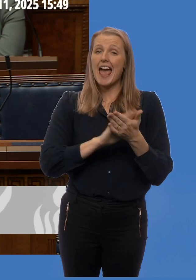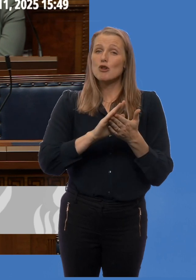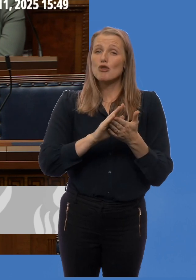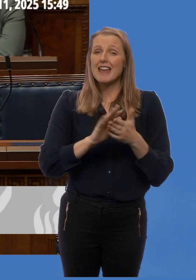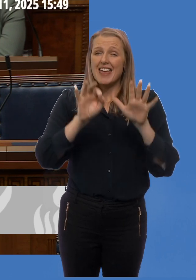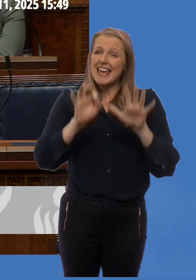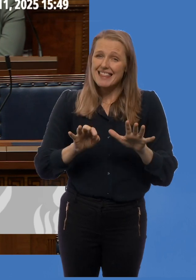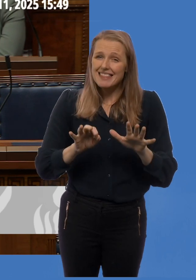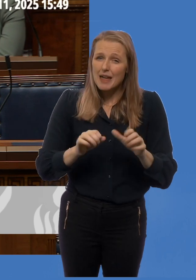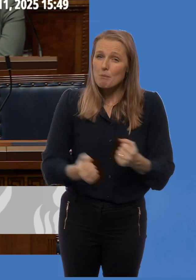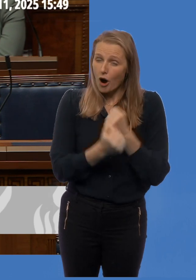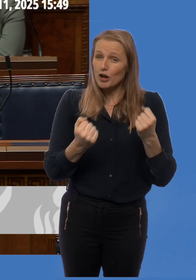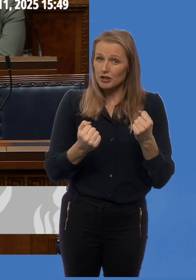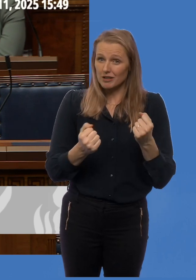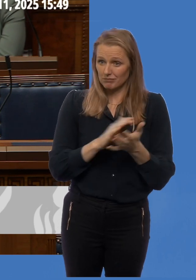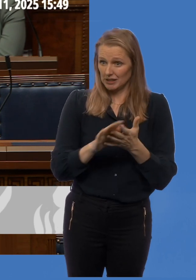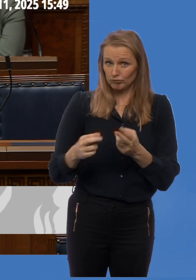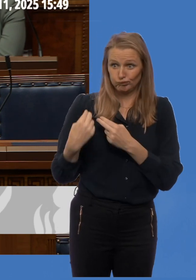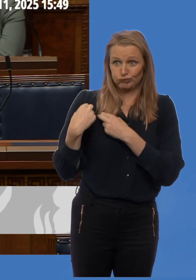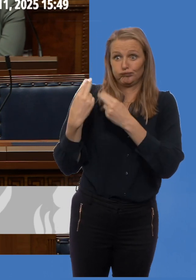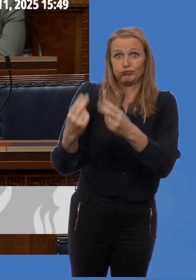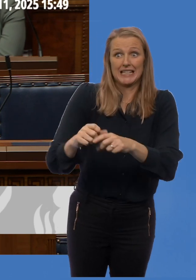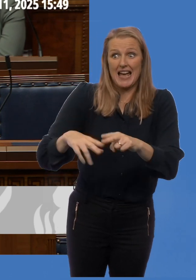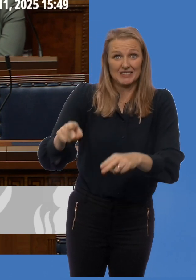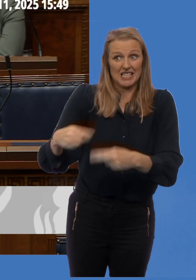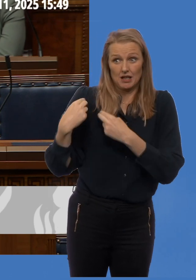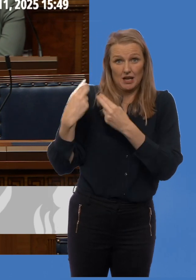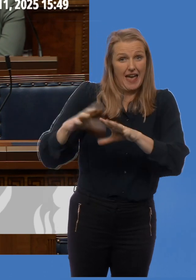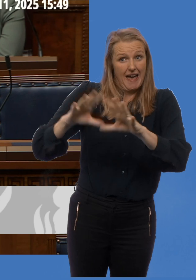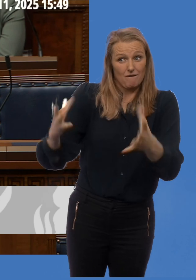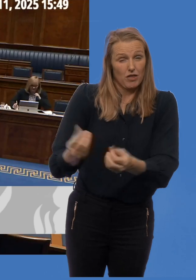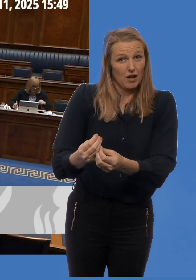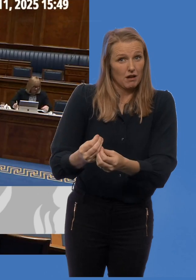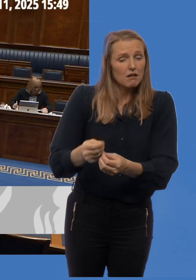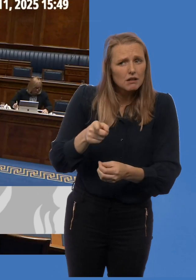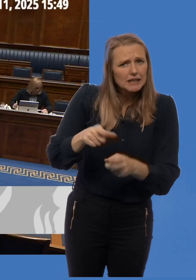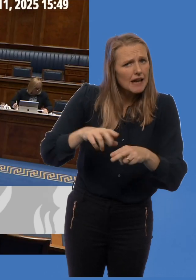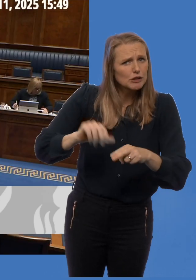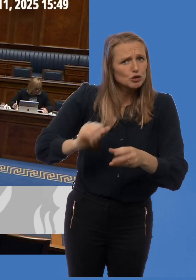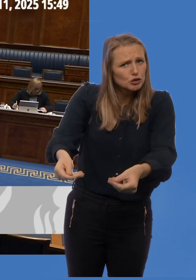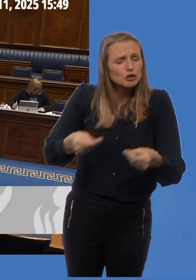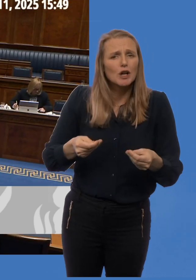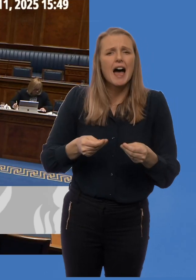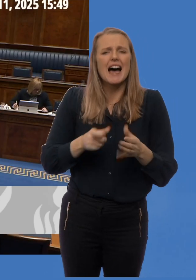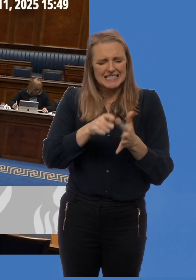now, the committee has not yet received a delegated powers memorandum. The committee will be seeking legal advice from